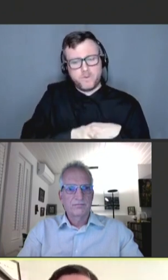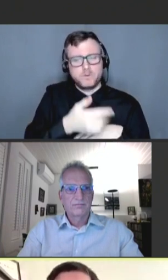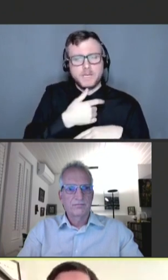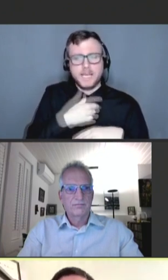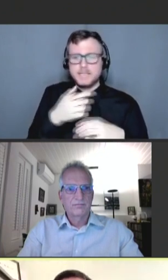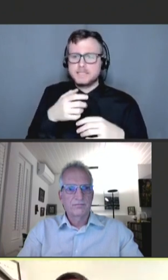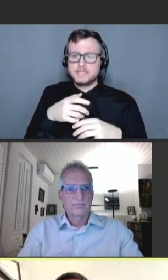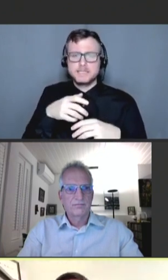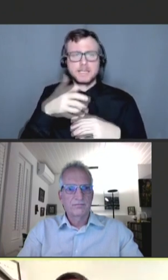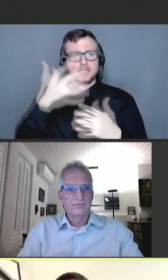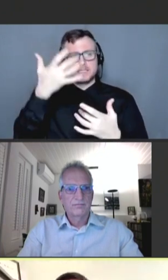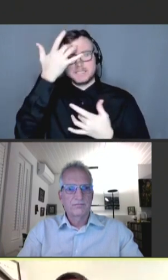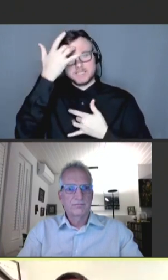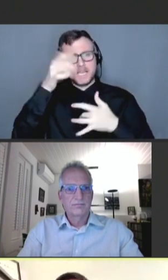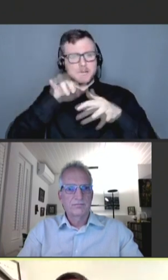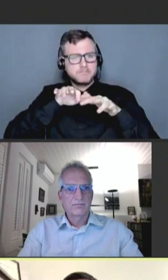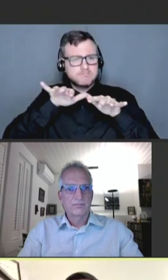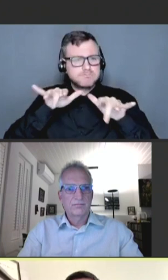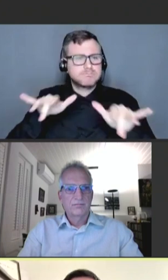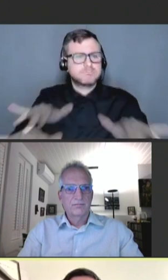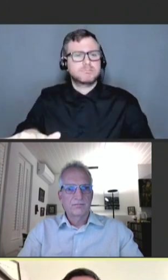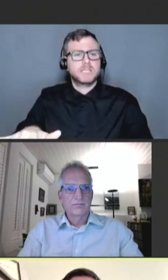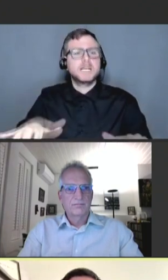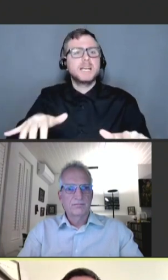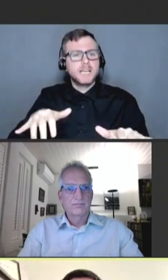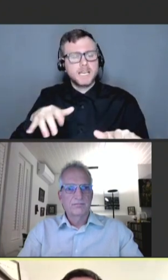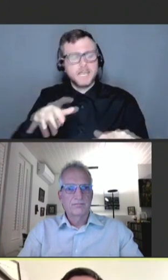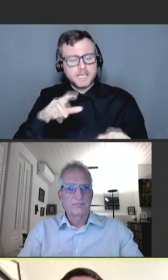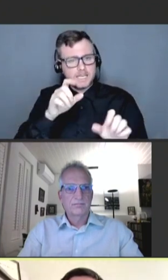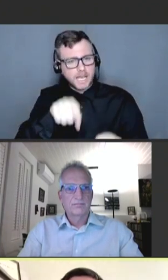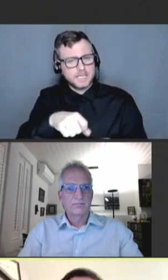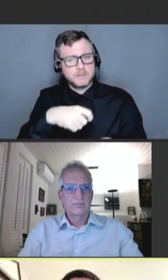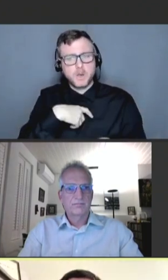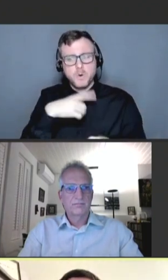the scope of the pandemic really represent an opportunity, not only to deepen our understanding